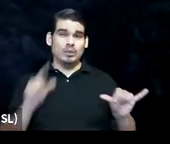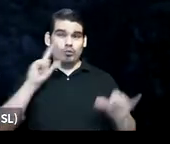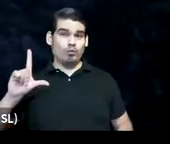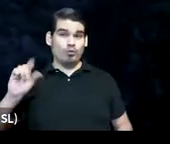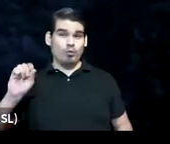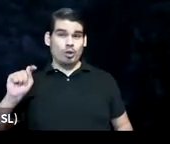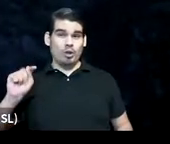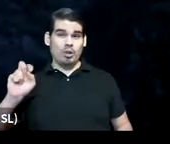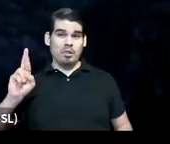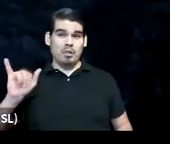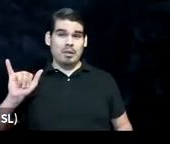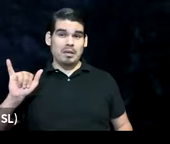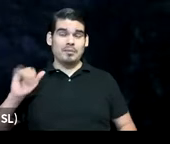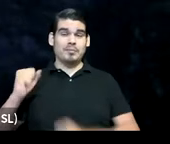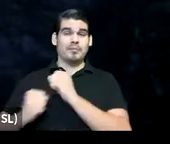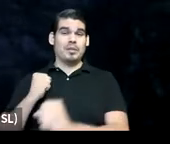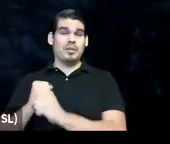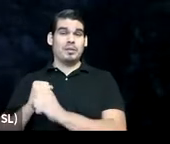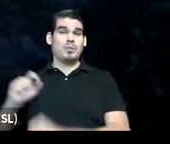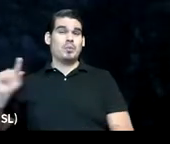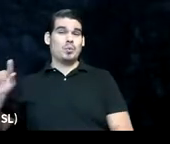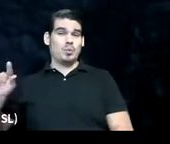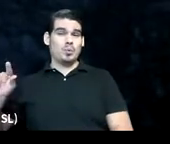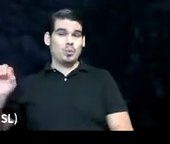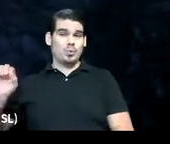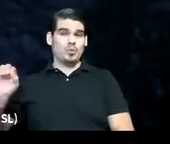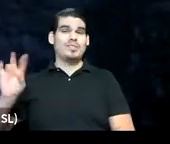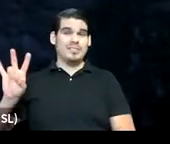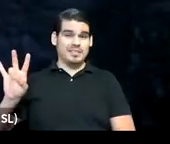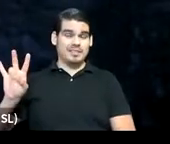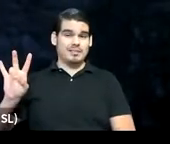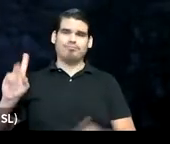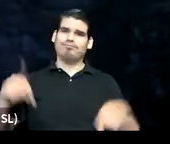computer program and it's entirely random so people can sit on a waiting list for